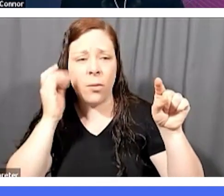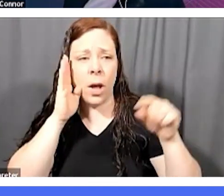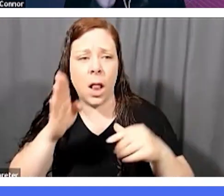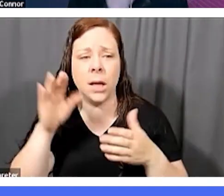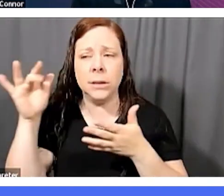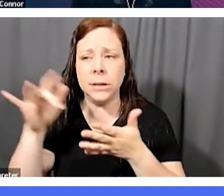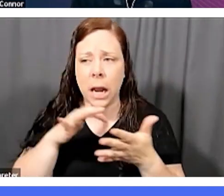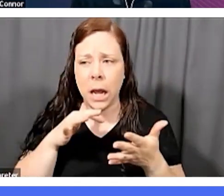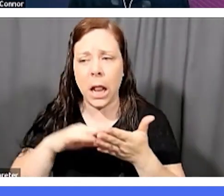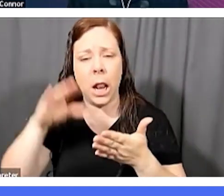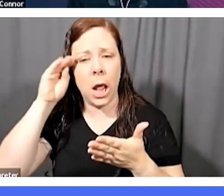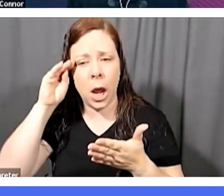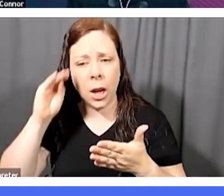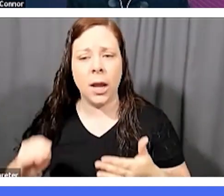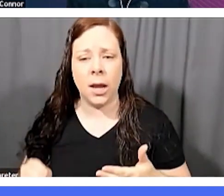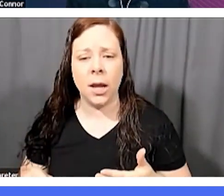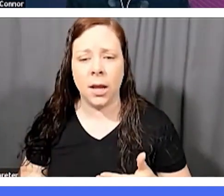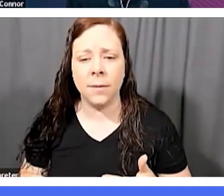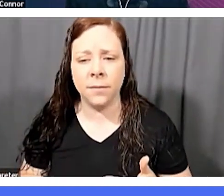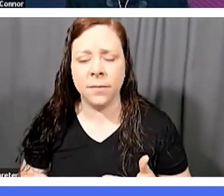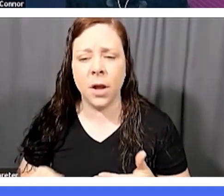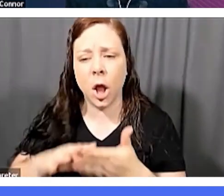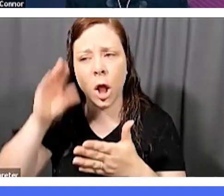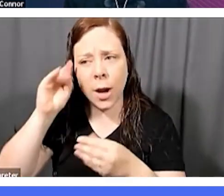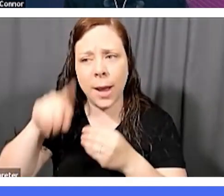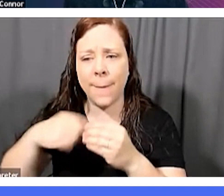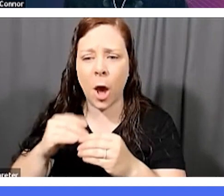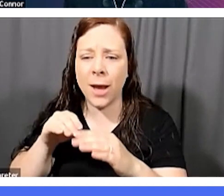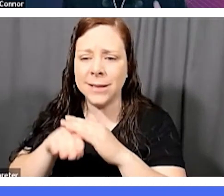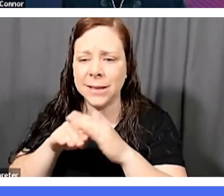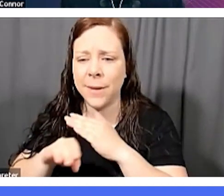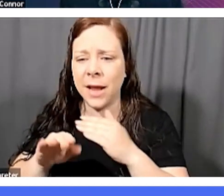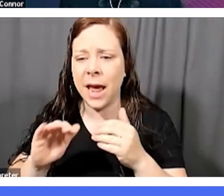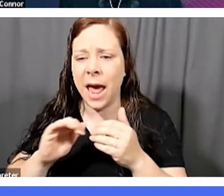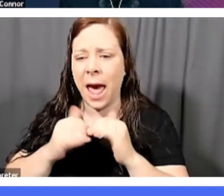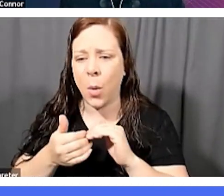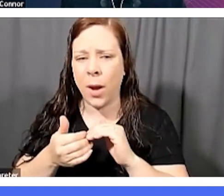we're gonna have e-learning about accessibility. Then how do we break this curve?